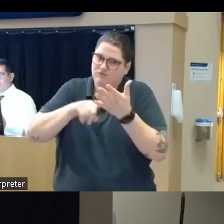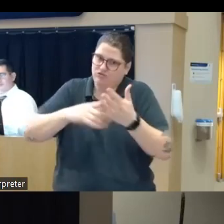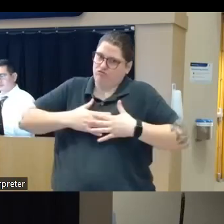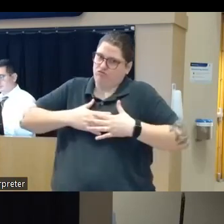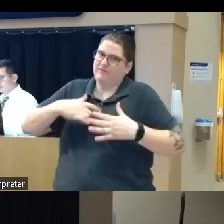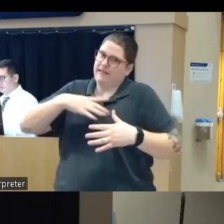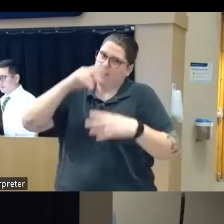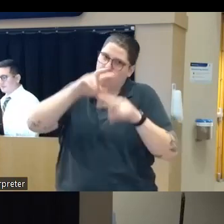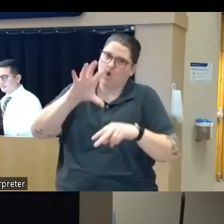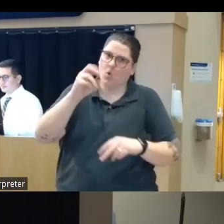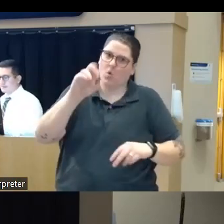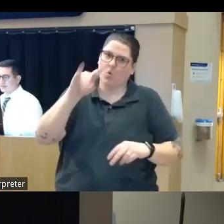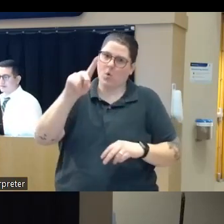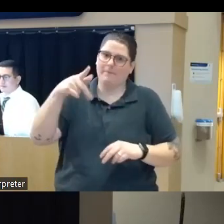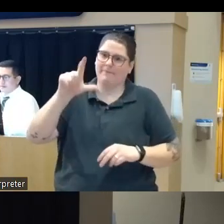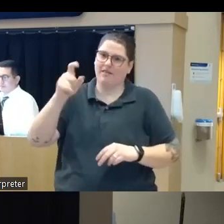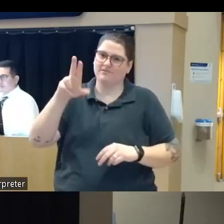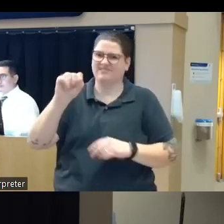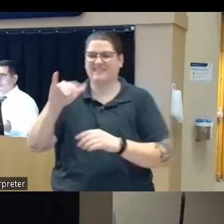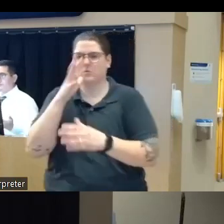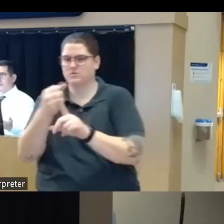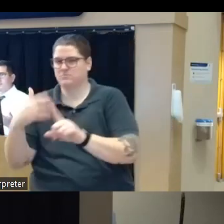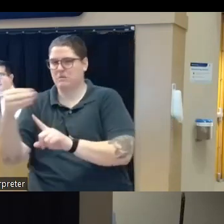the Corey plexus that I'll talk about in the next slide but we found that there are sex